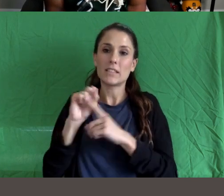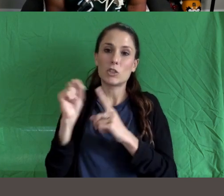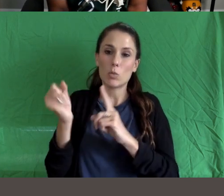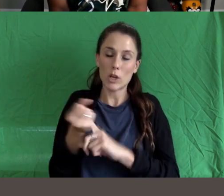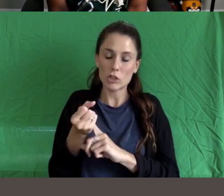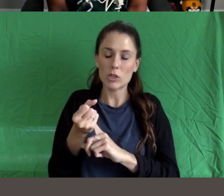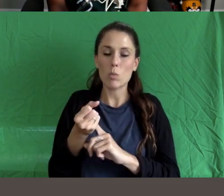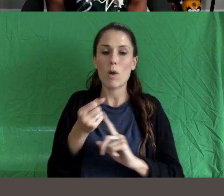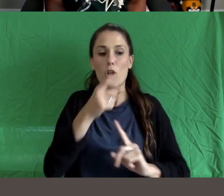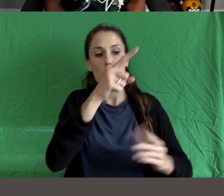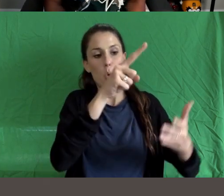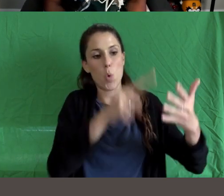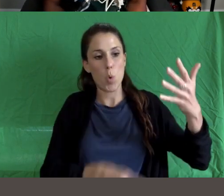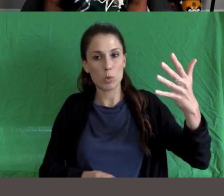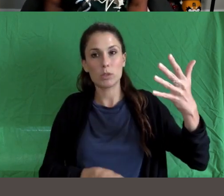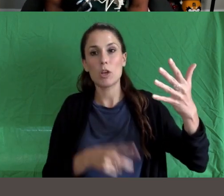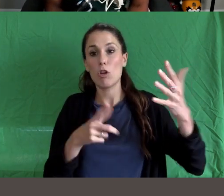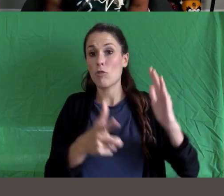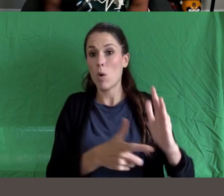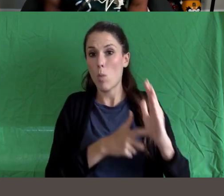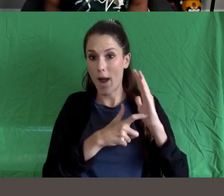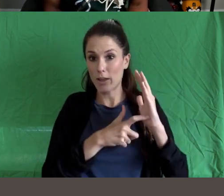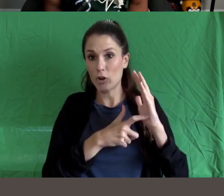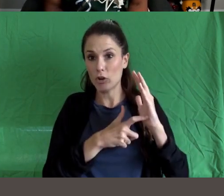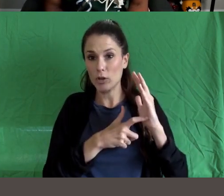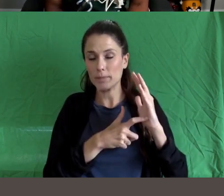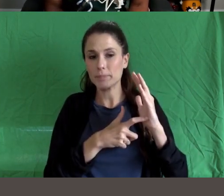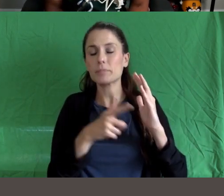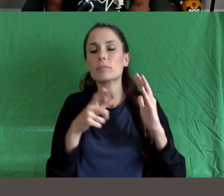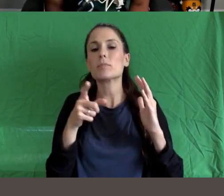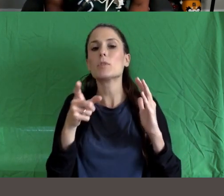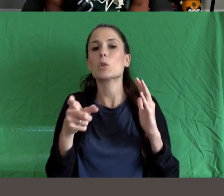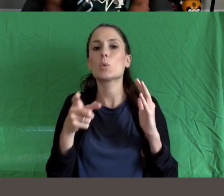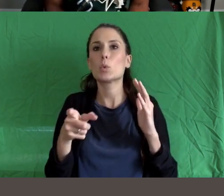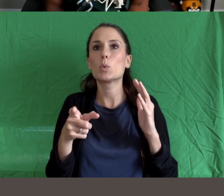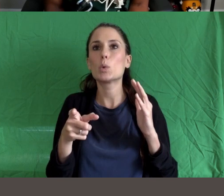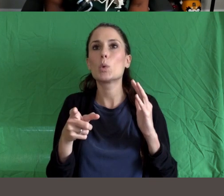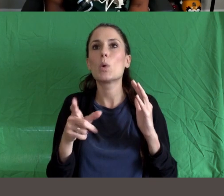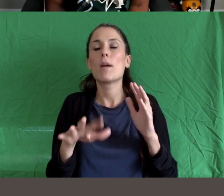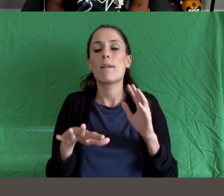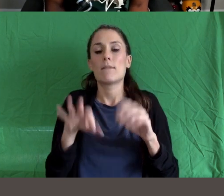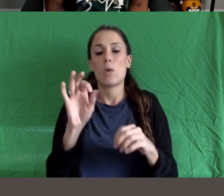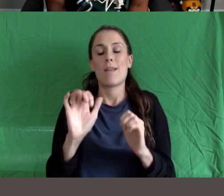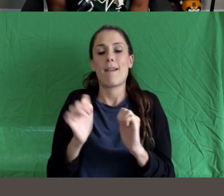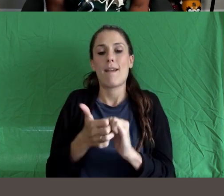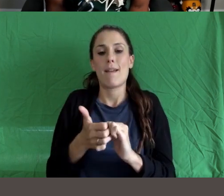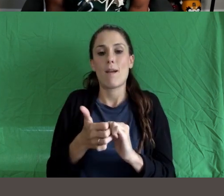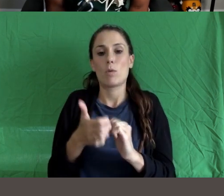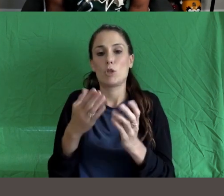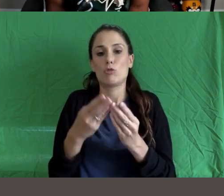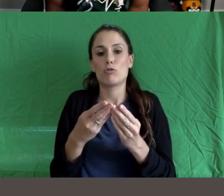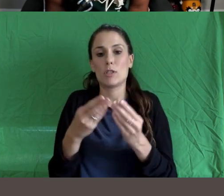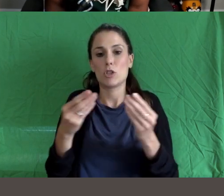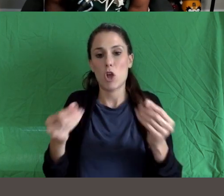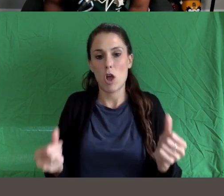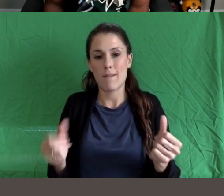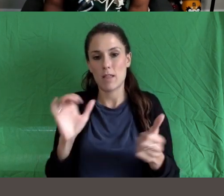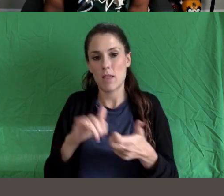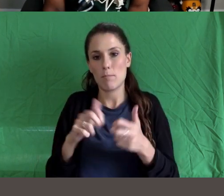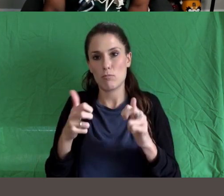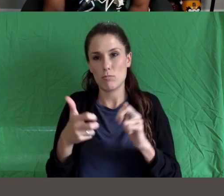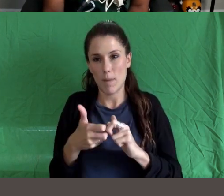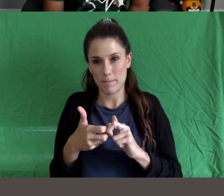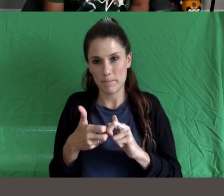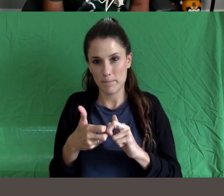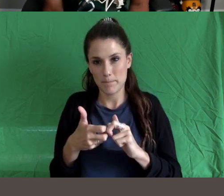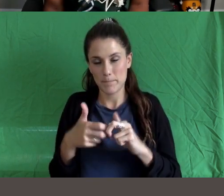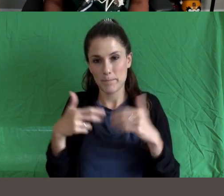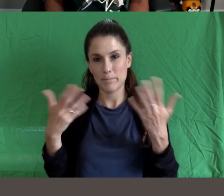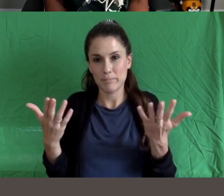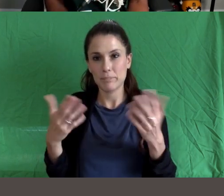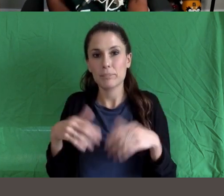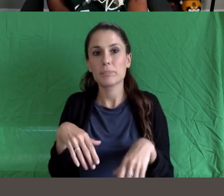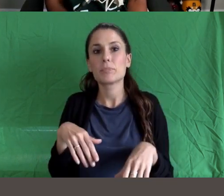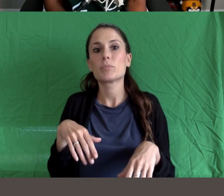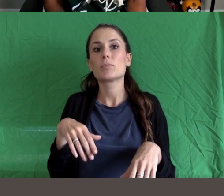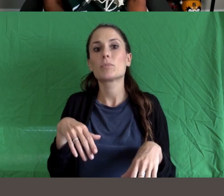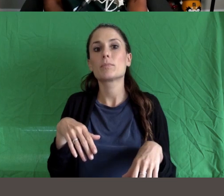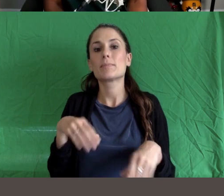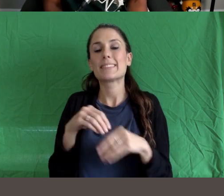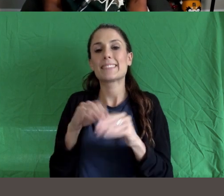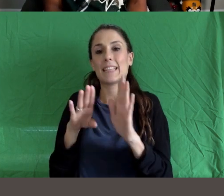where those things were required and you discovered how to resolve that issue. In the development